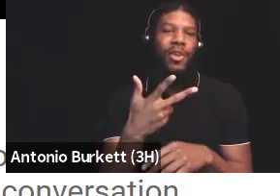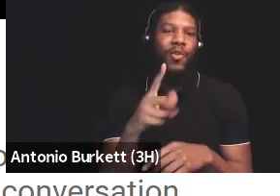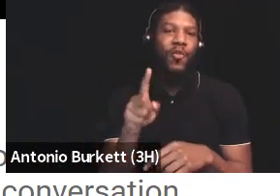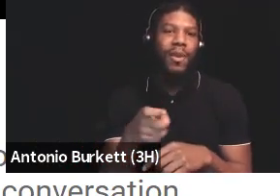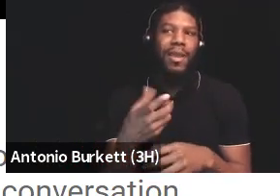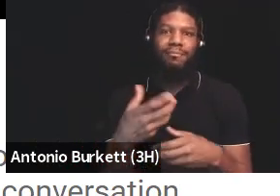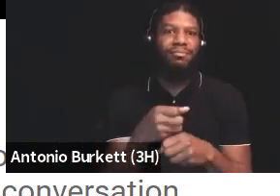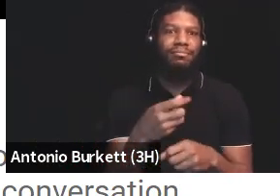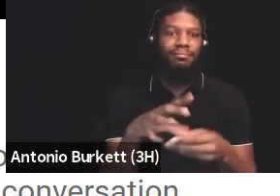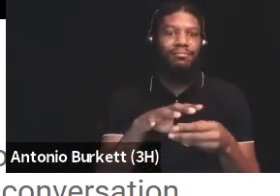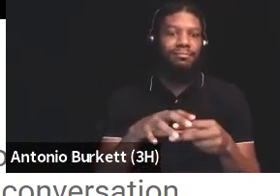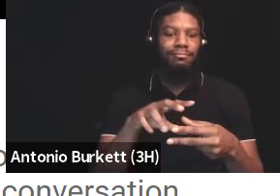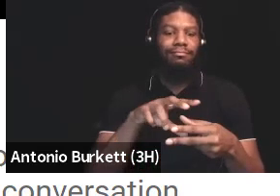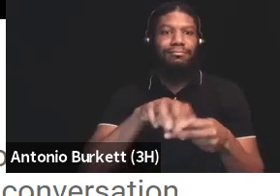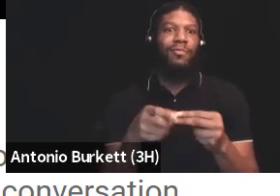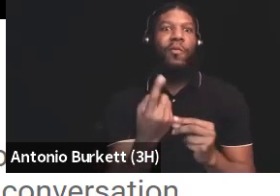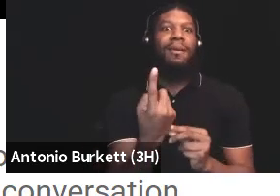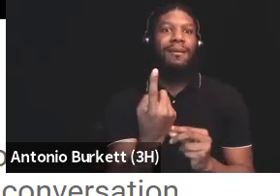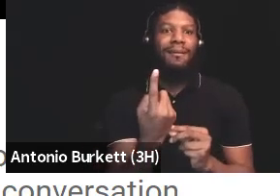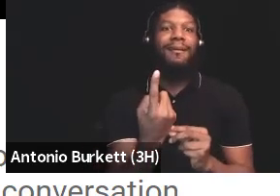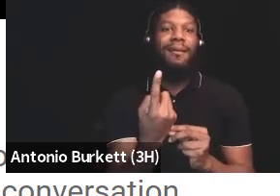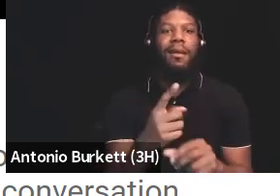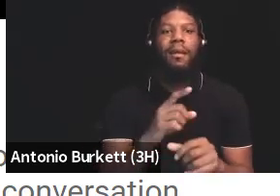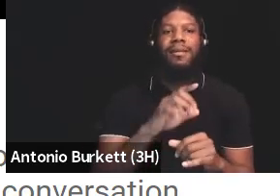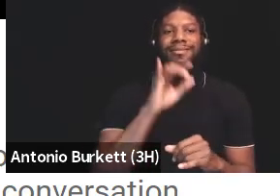But I'll keep these, I'm going to keep this up, so this is our final slide. I'll keep it up here,